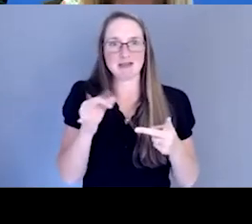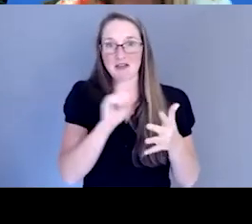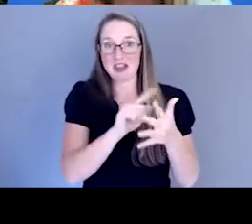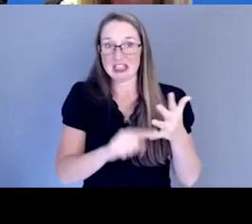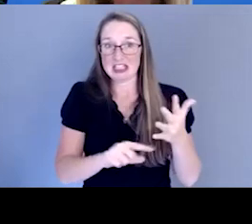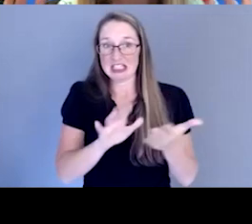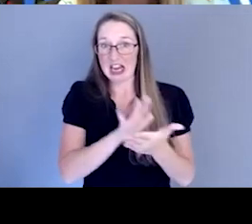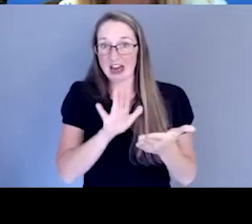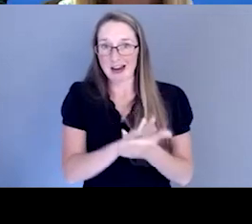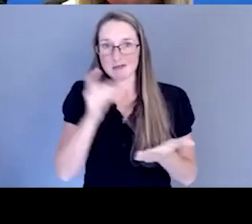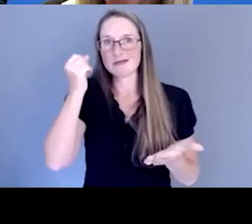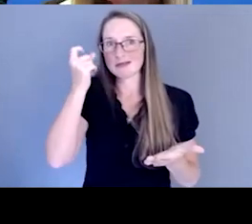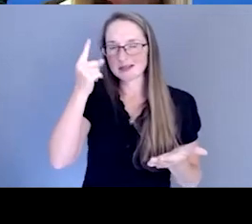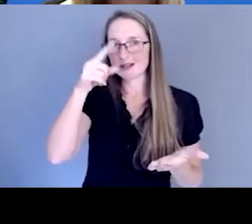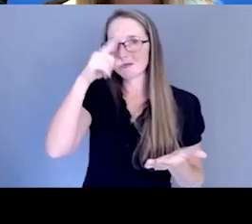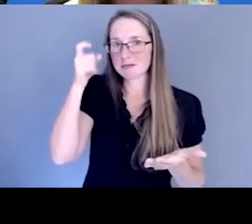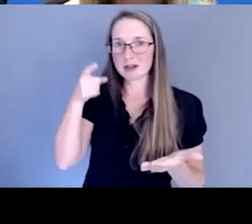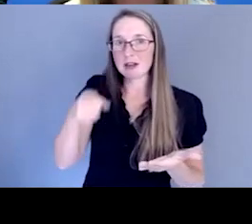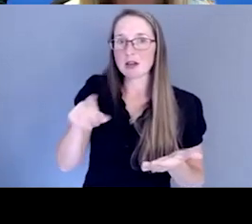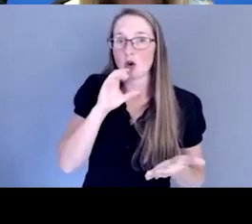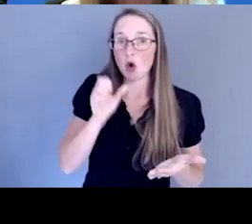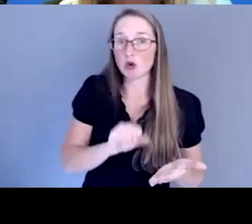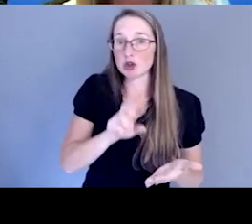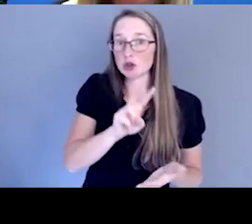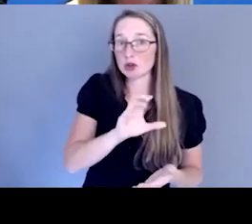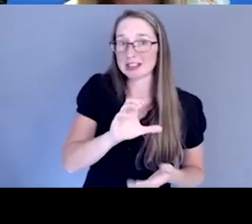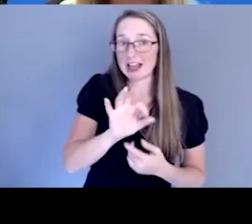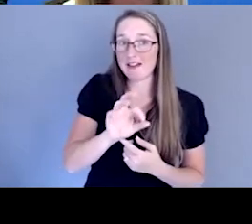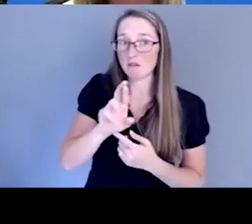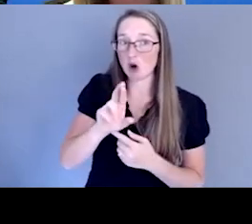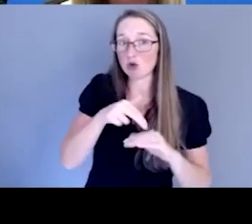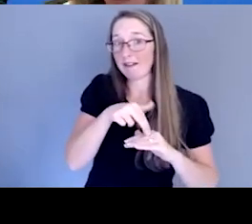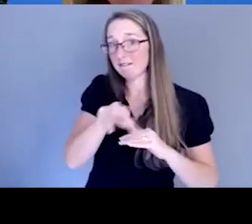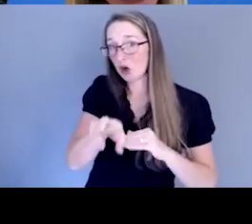because the old 2 CFR referred to FAPIIS,